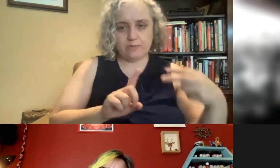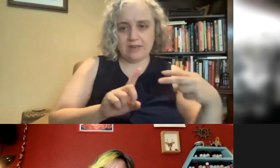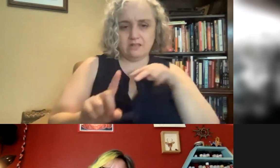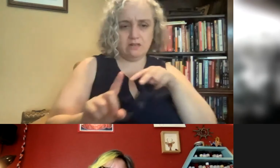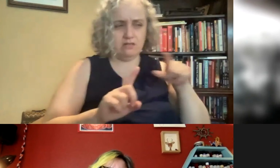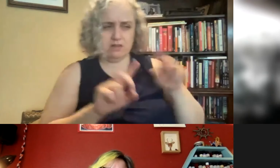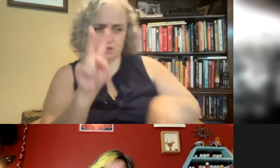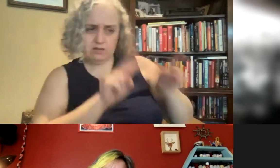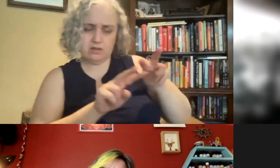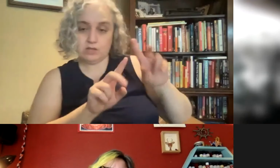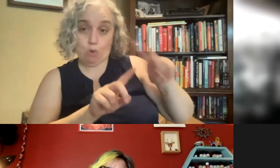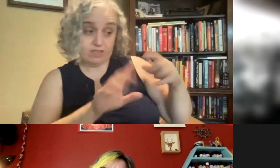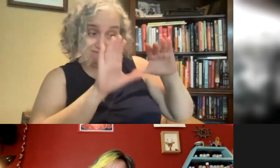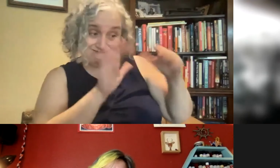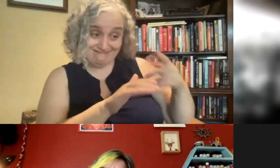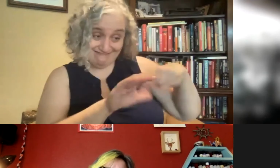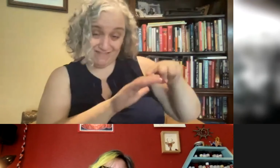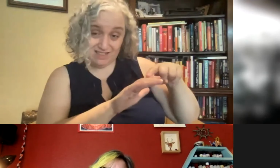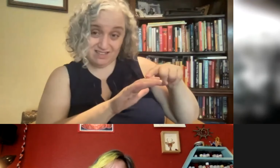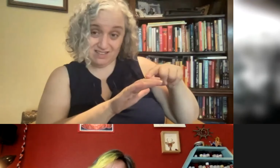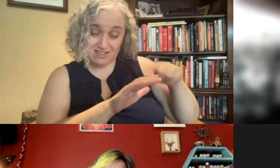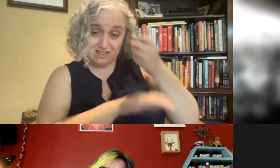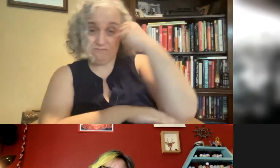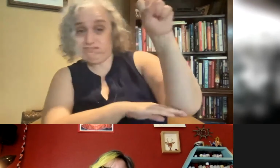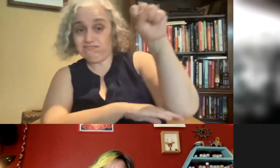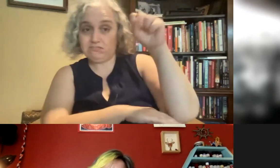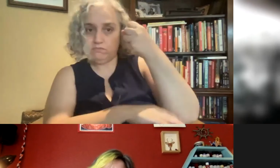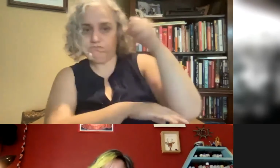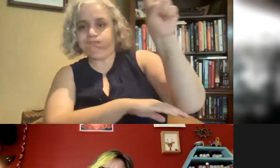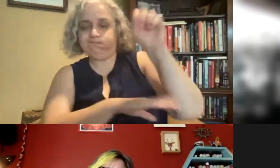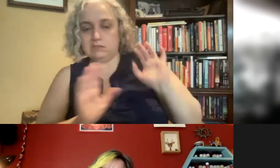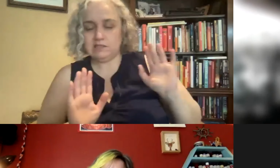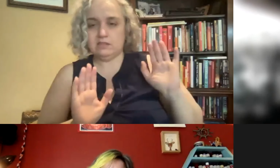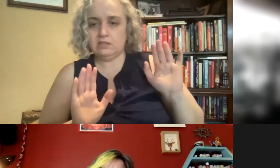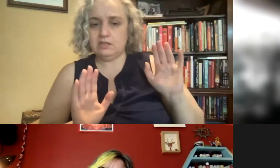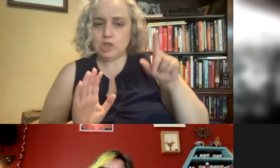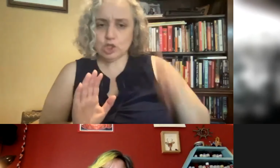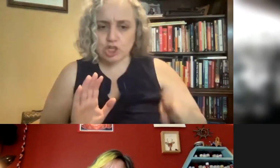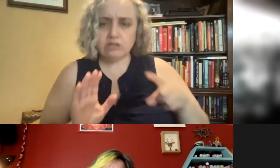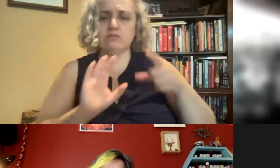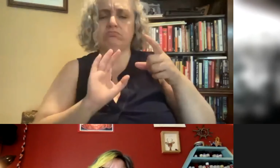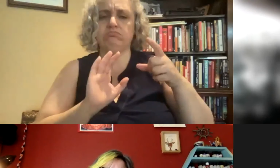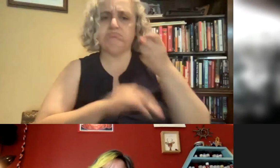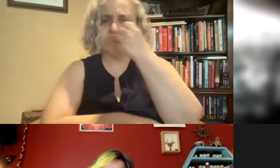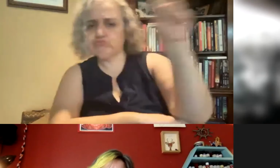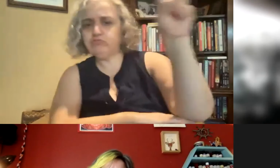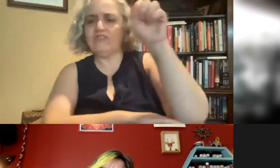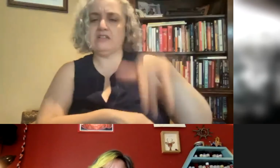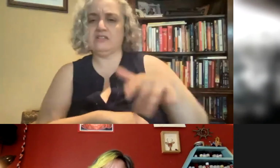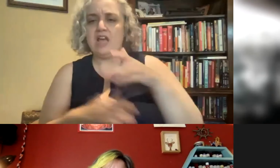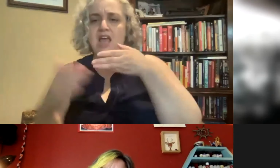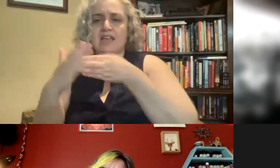is only this defensive posture and that you need to defend against the other side,